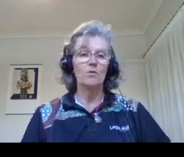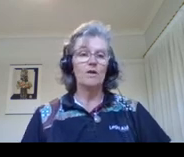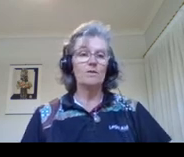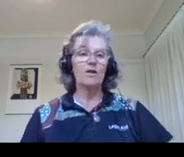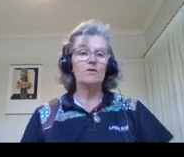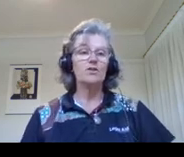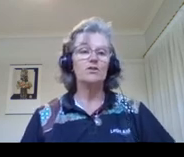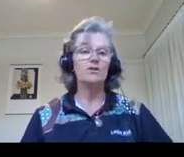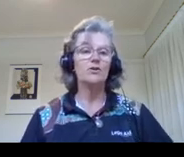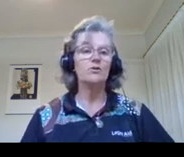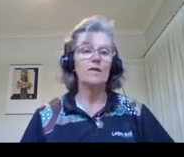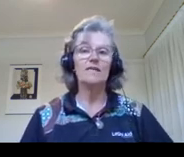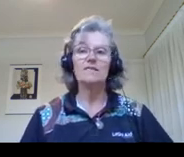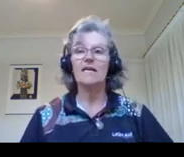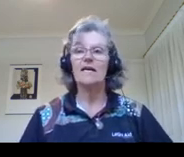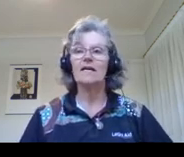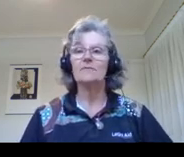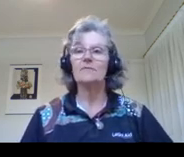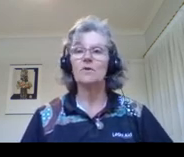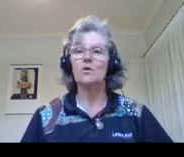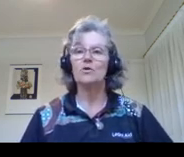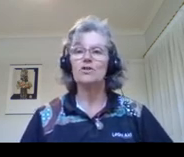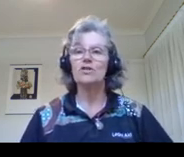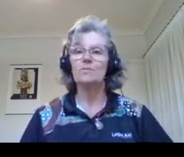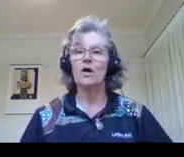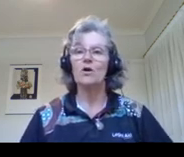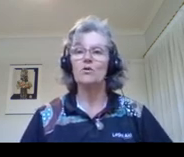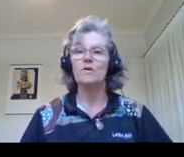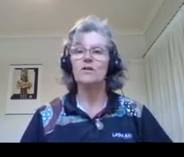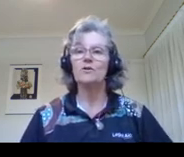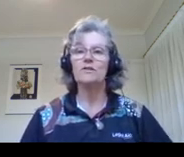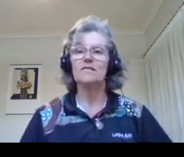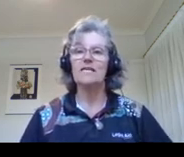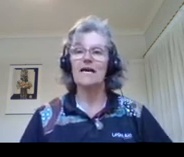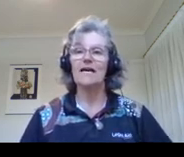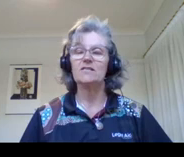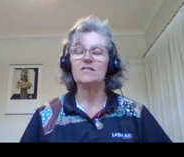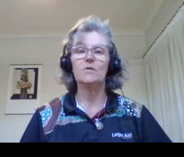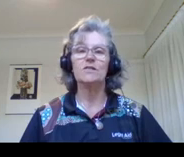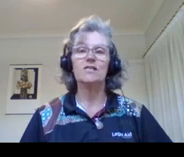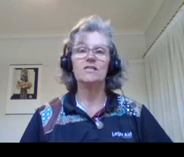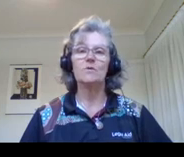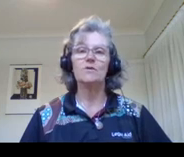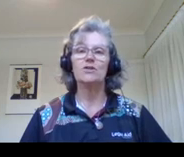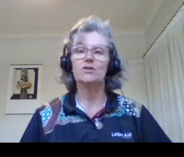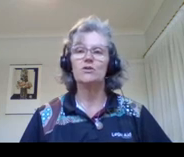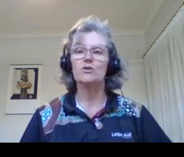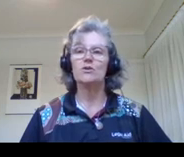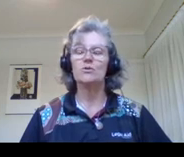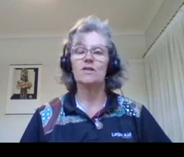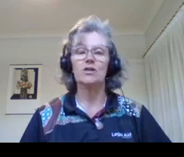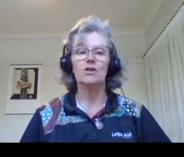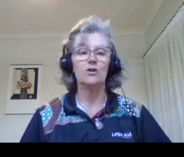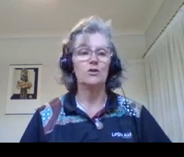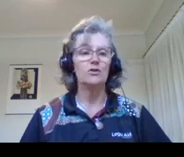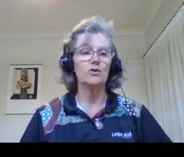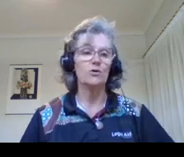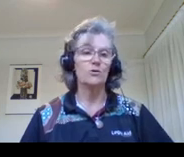what I’m going to do is launch a poll with you to start so we just want to and you can use your